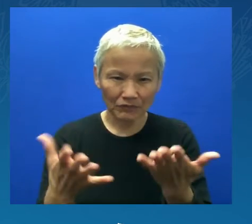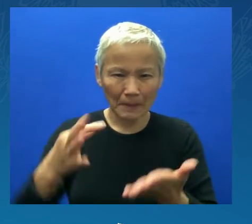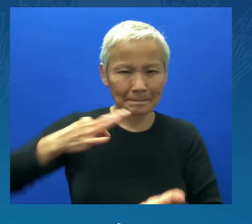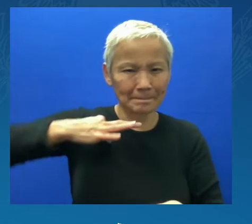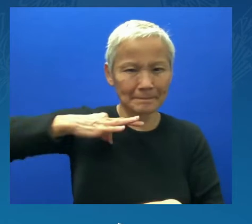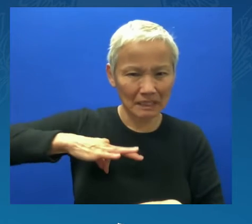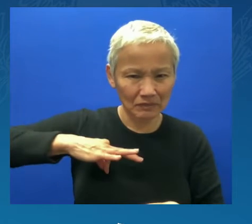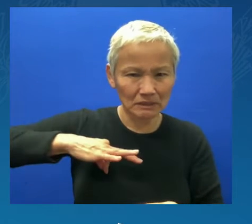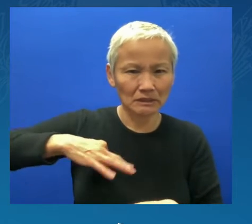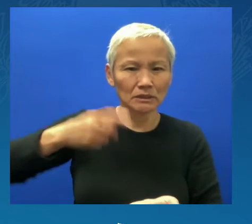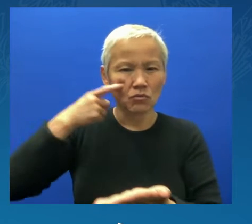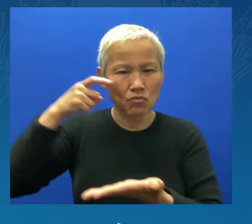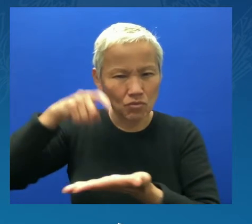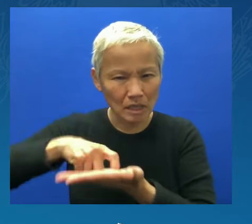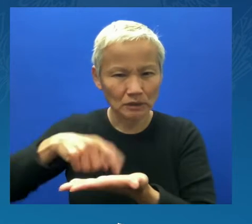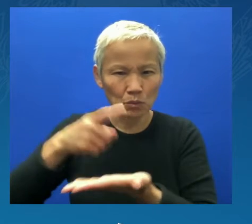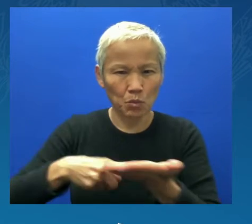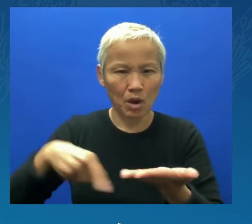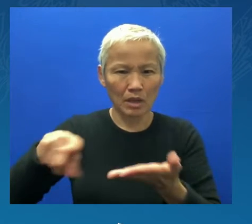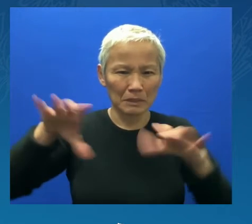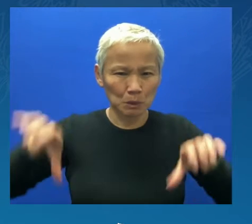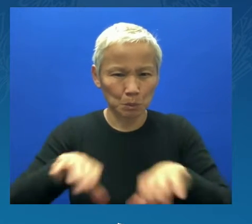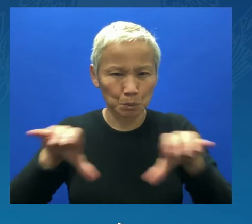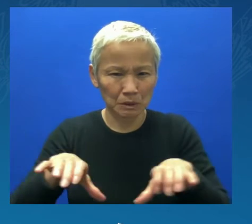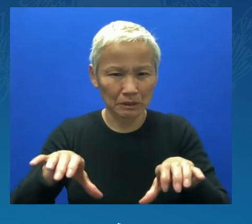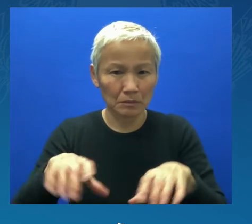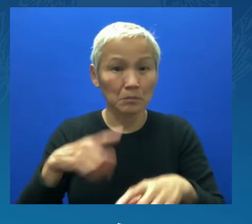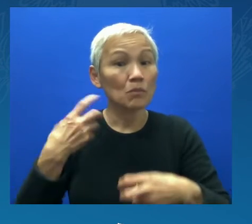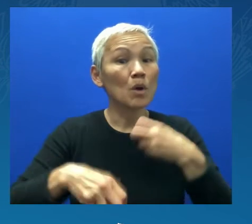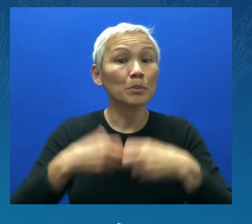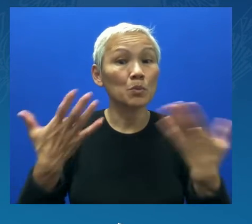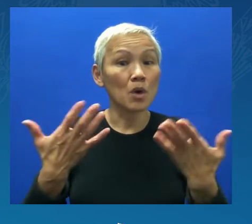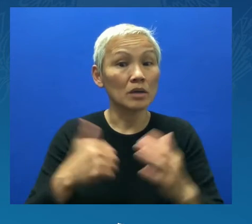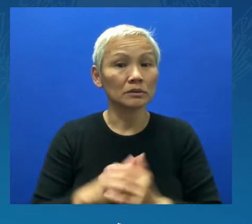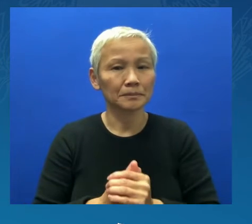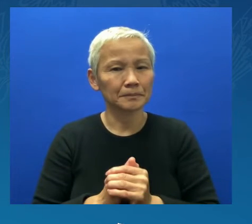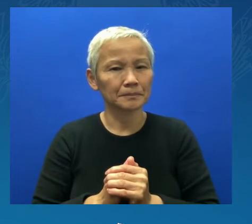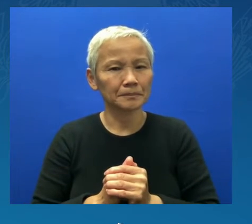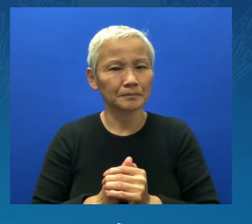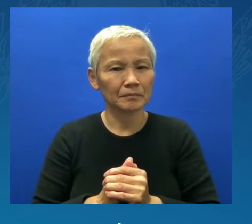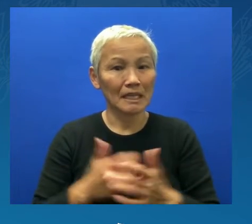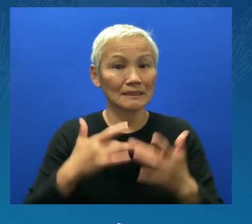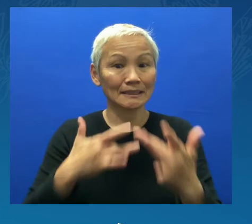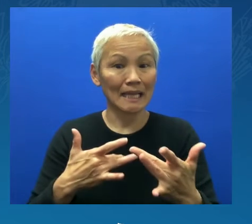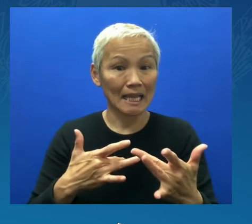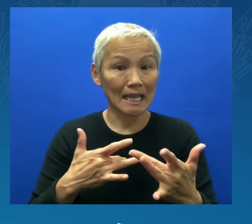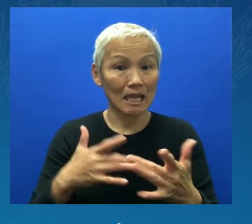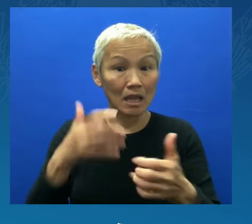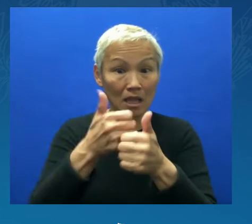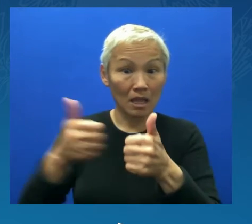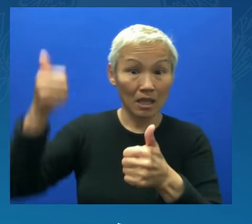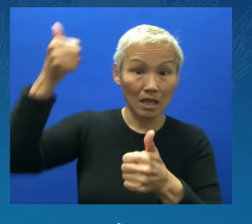around the hierarchy of perception about who does what within the healthcare delivery system. Right? So there's that piece.